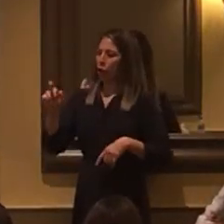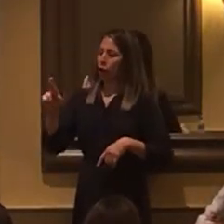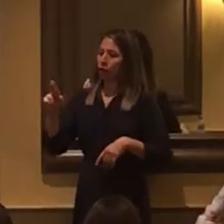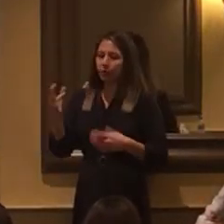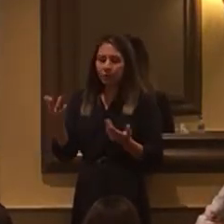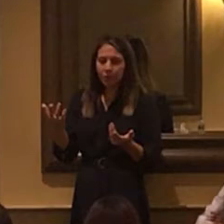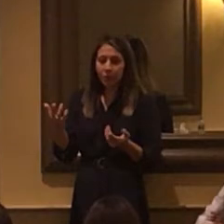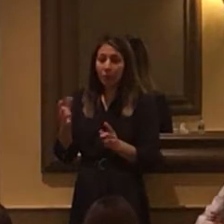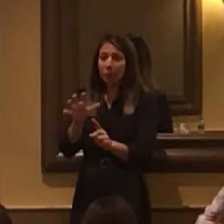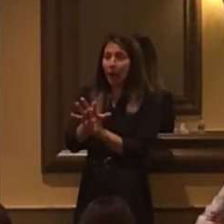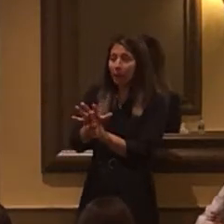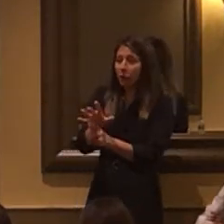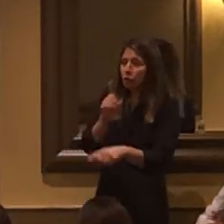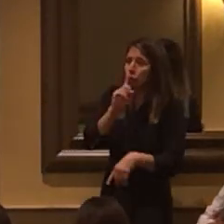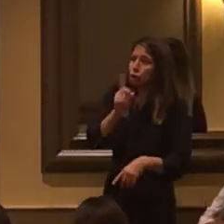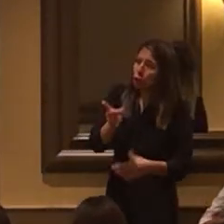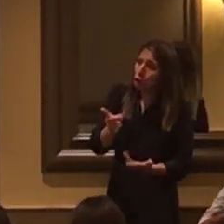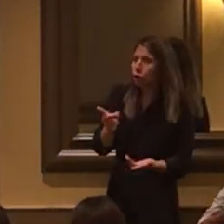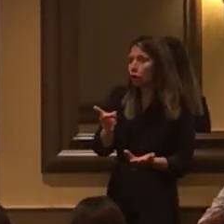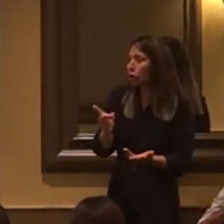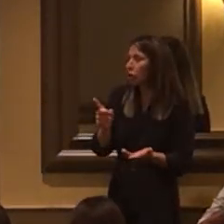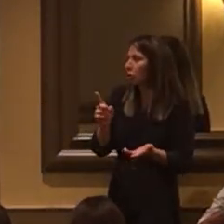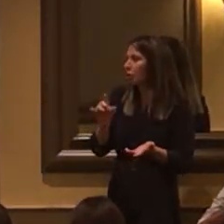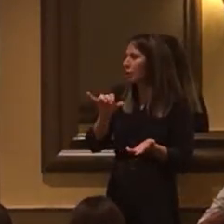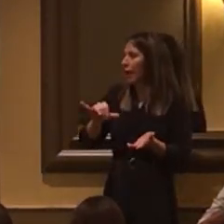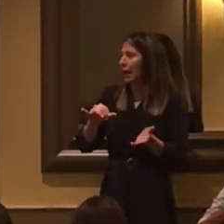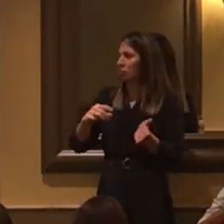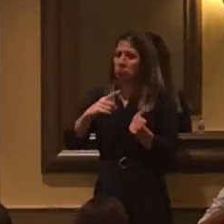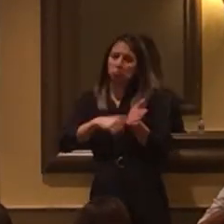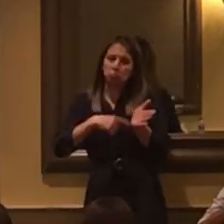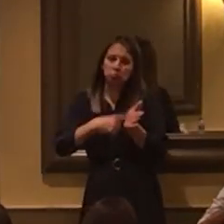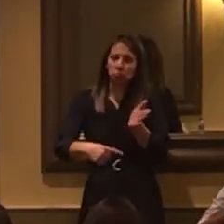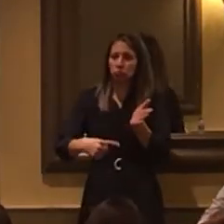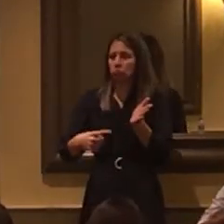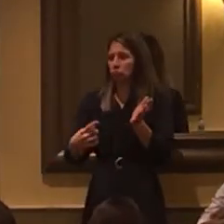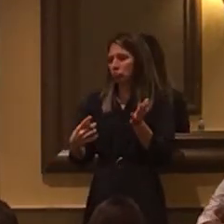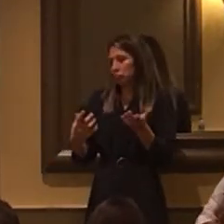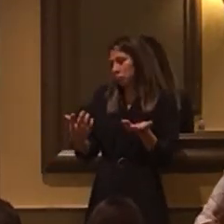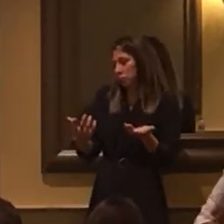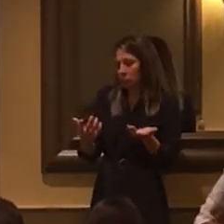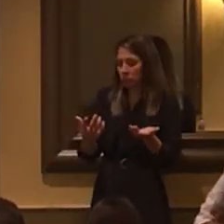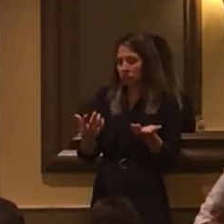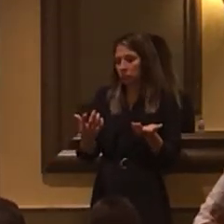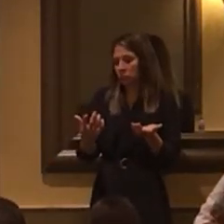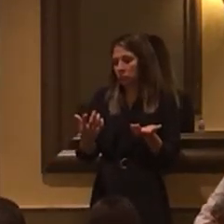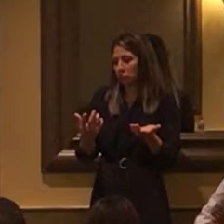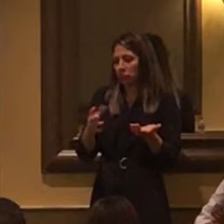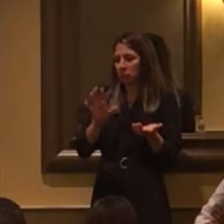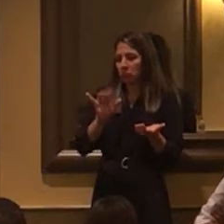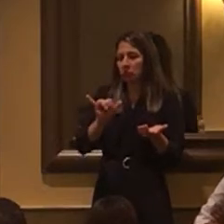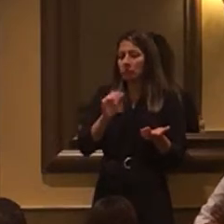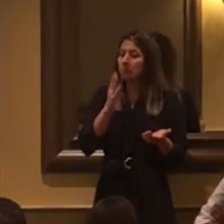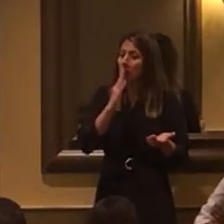Sure, I would take that criticism, I would take that .